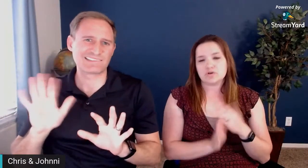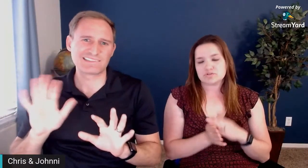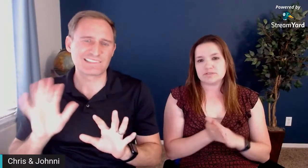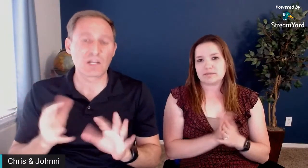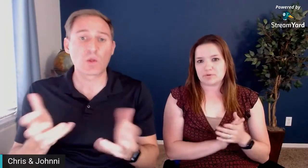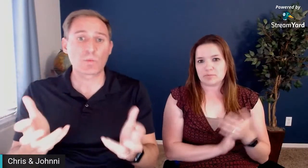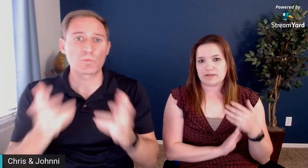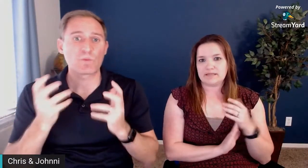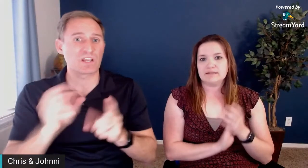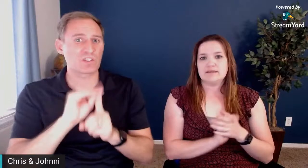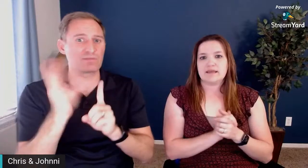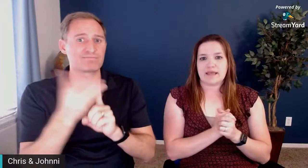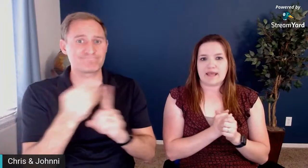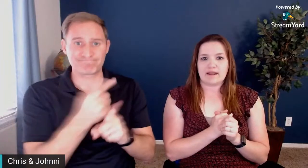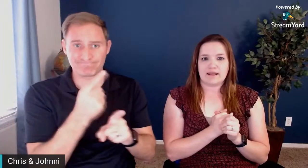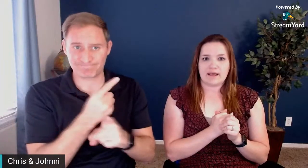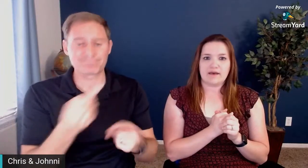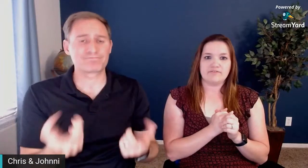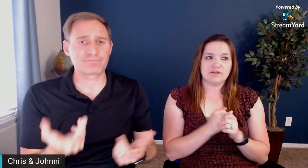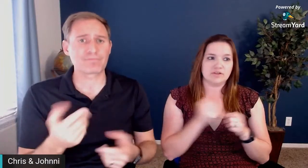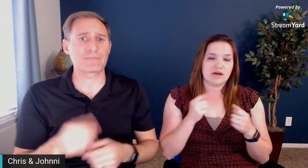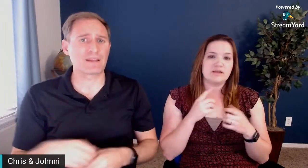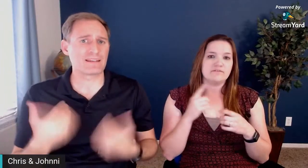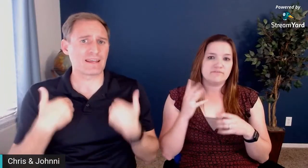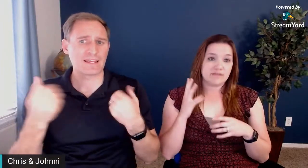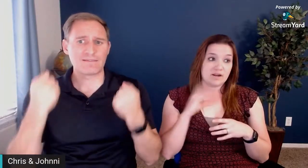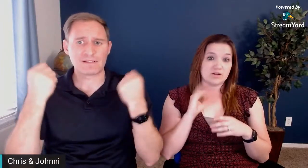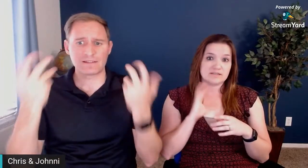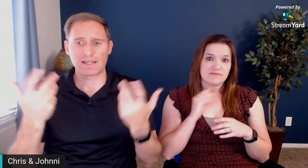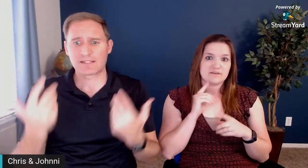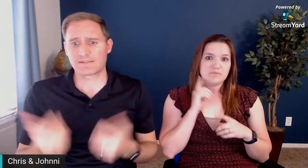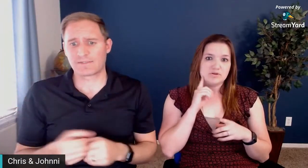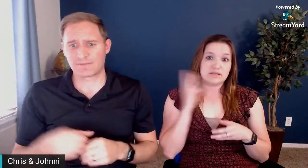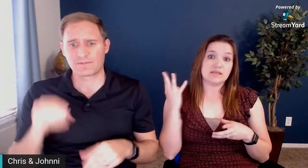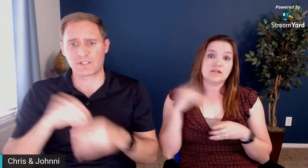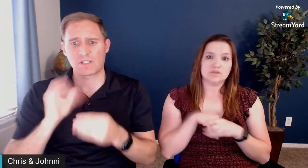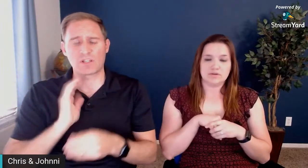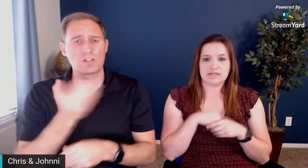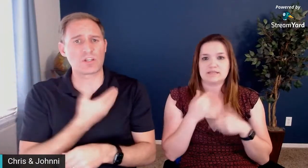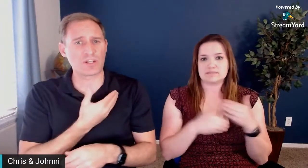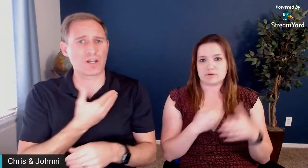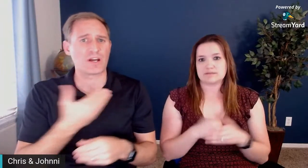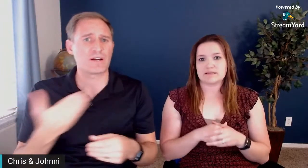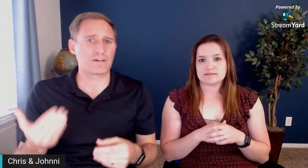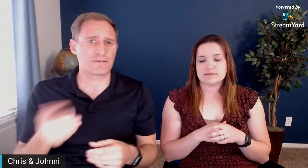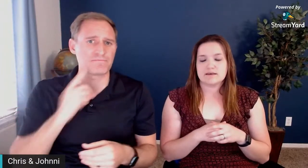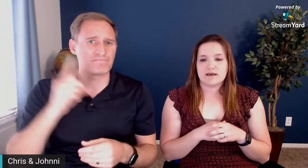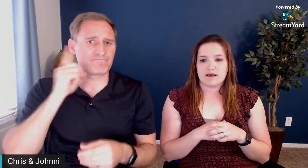culturally appropriate and have a lot of in our deaf community included in this process